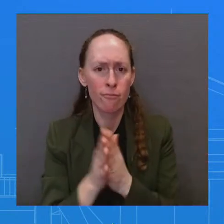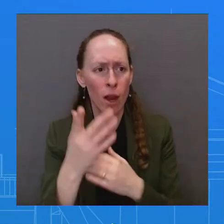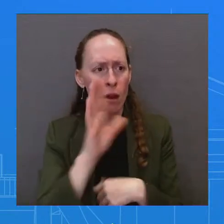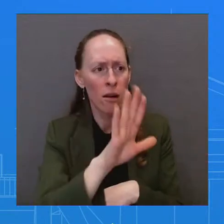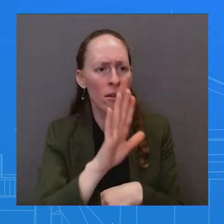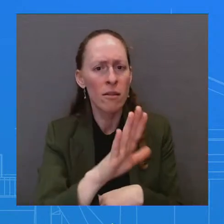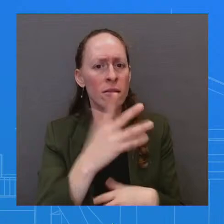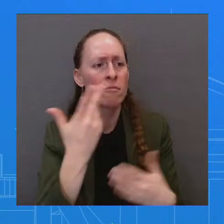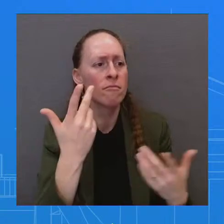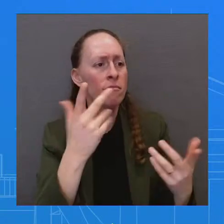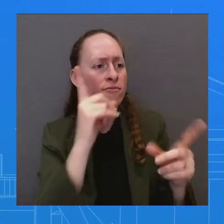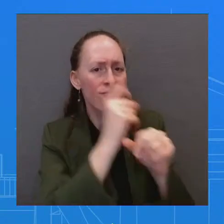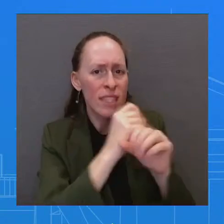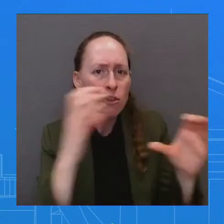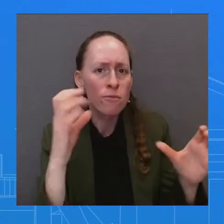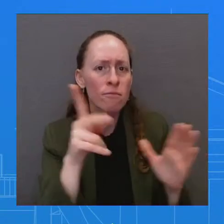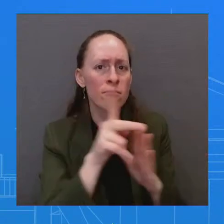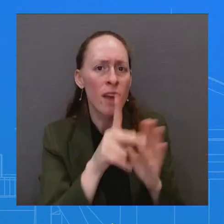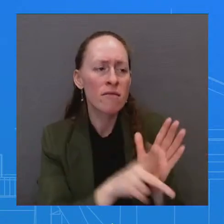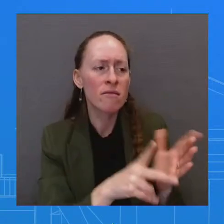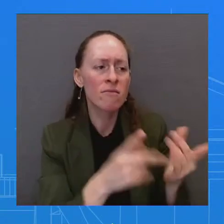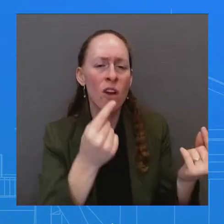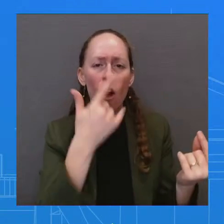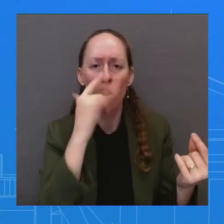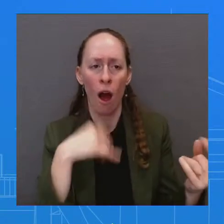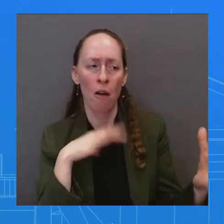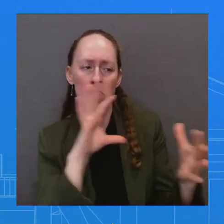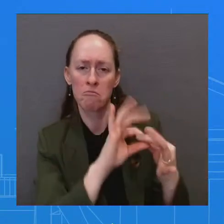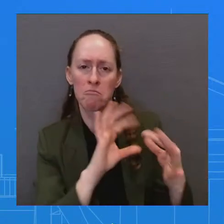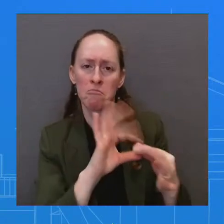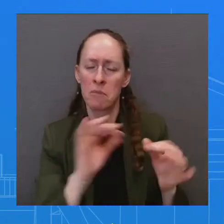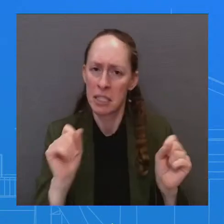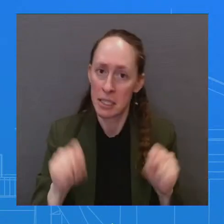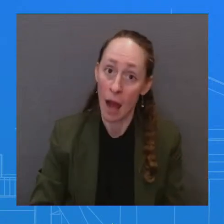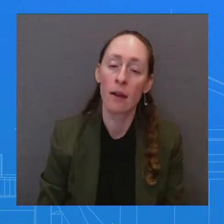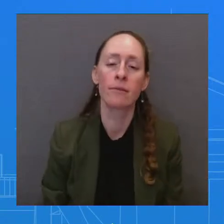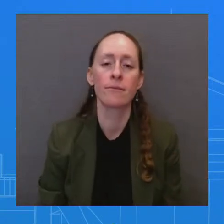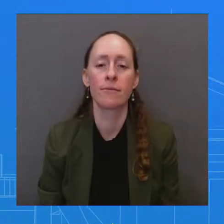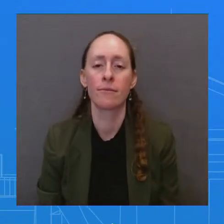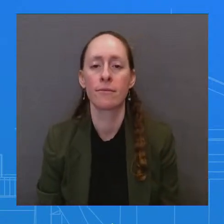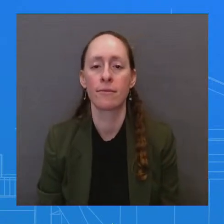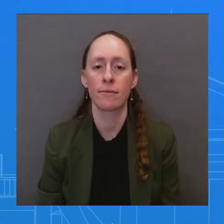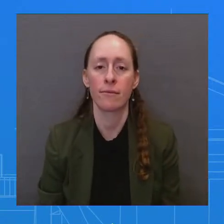to keep that line of channel -- that channel of communication open. Ms. Jean-Pierre: April. The Press: John, I want to go to --